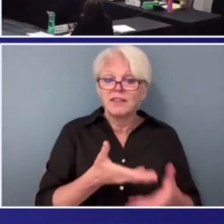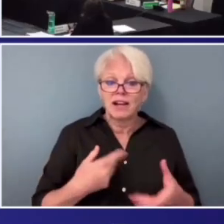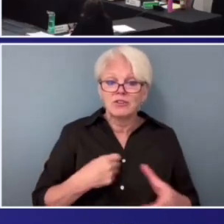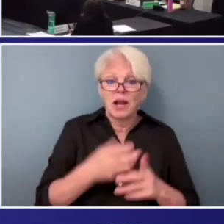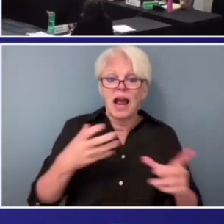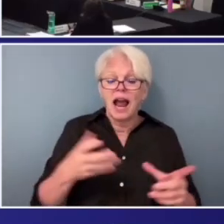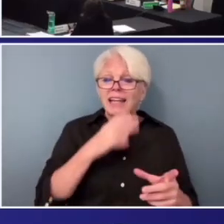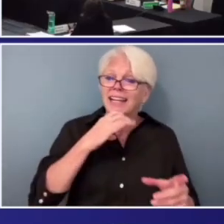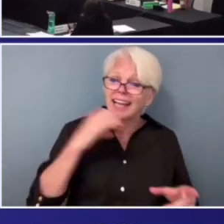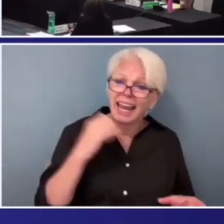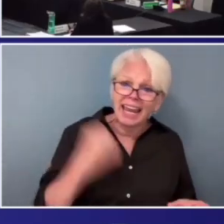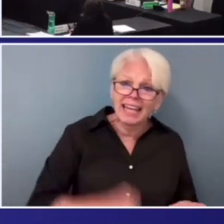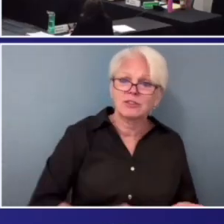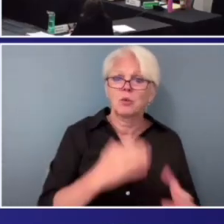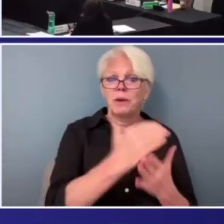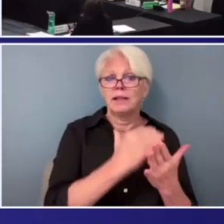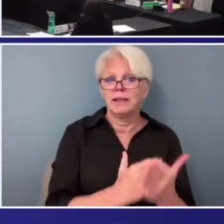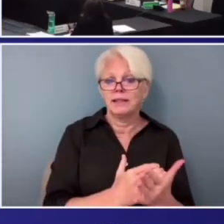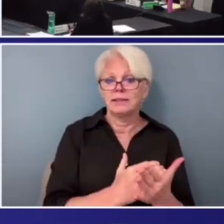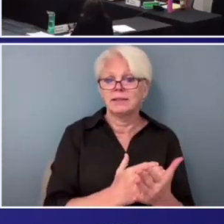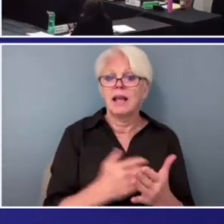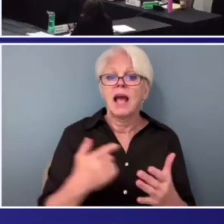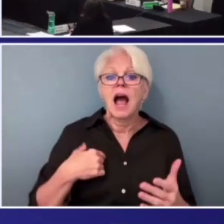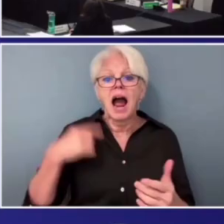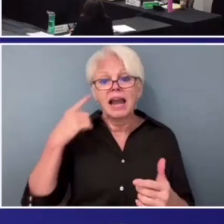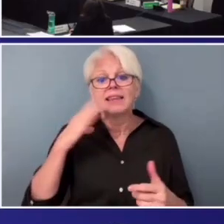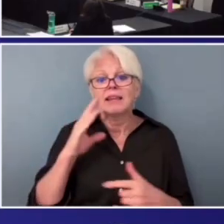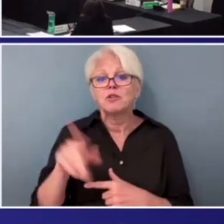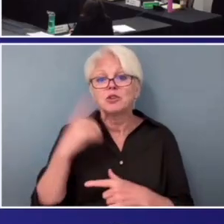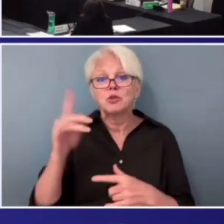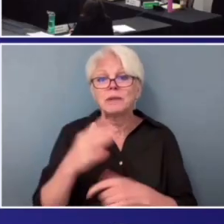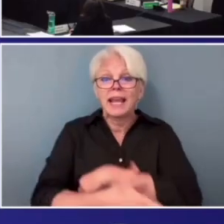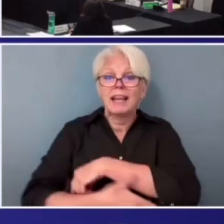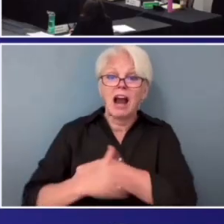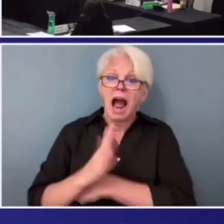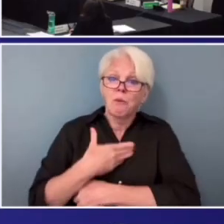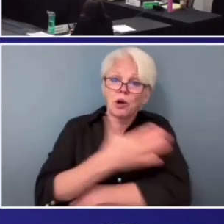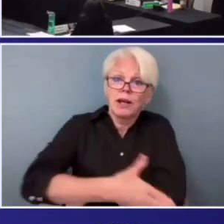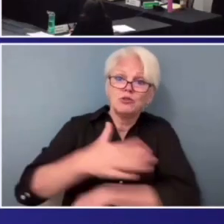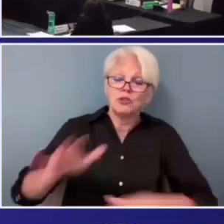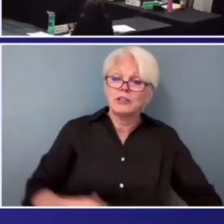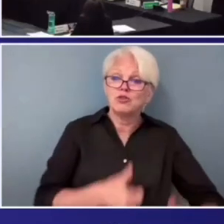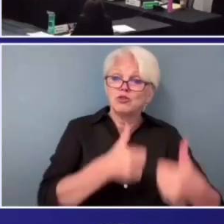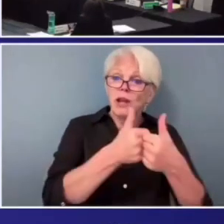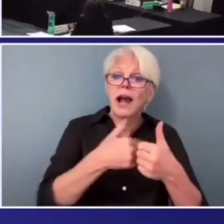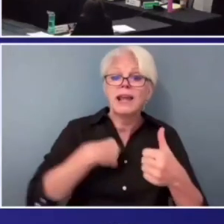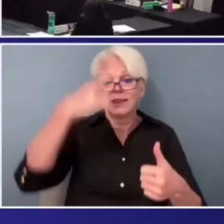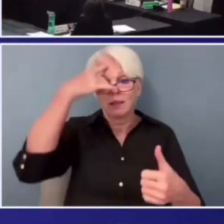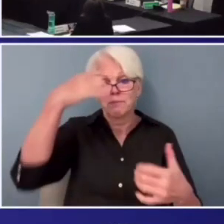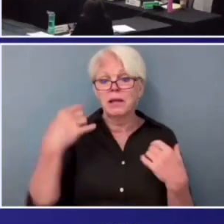I think mental health is vitally important. I implore the Department to rethink the list just based on the needs of today.